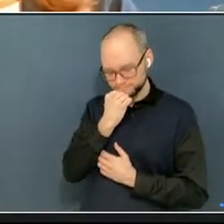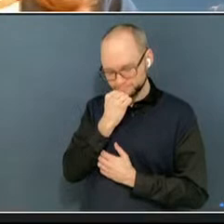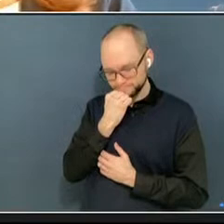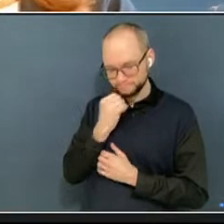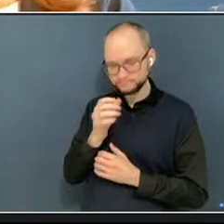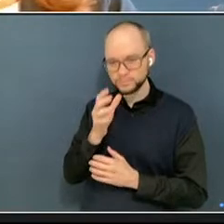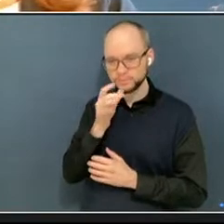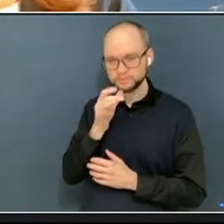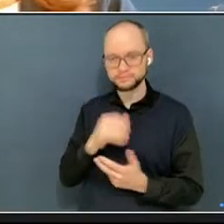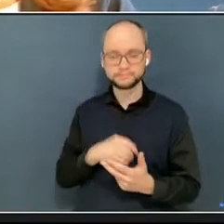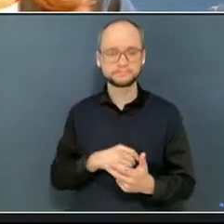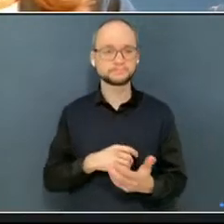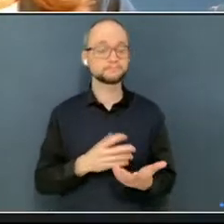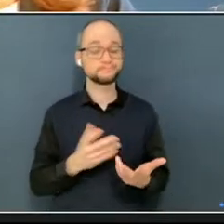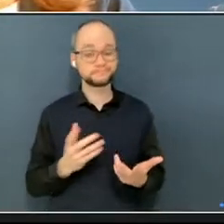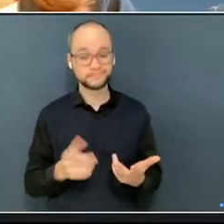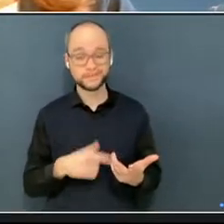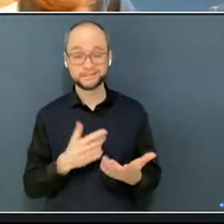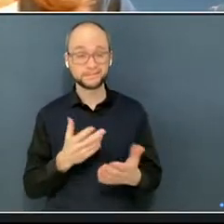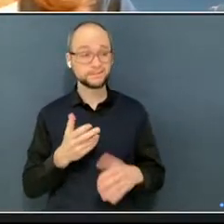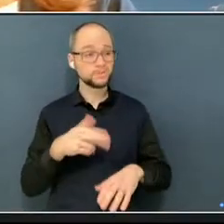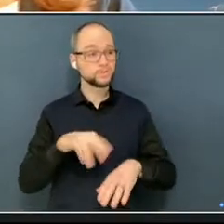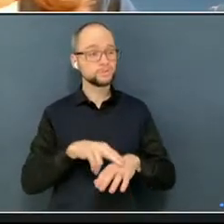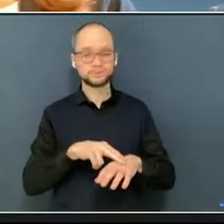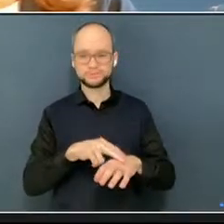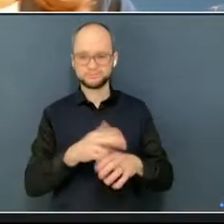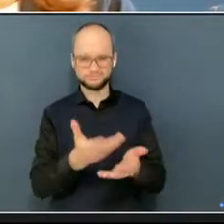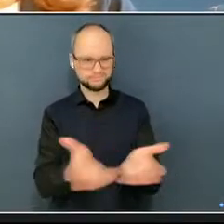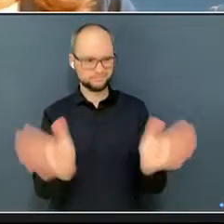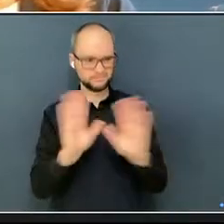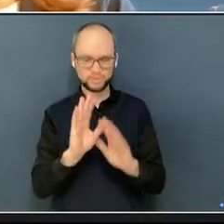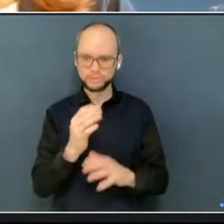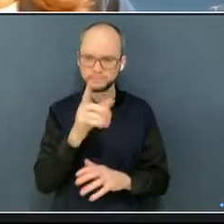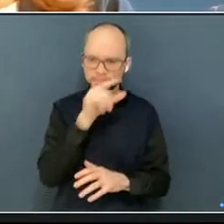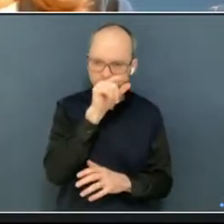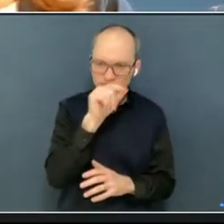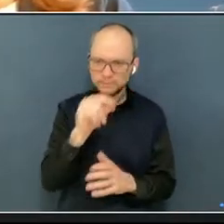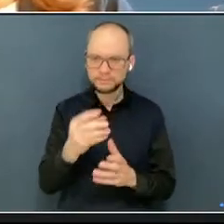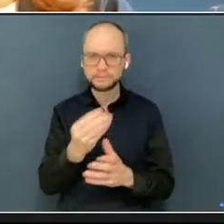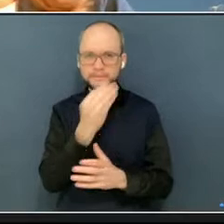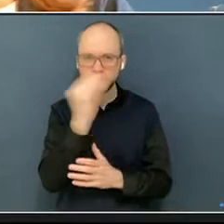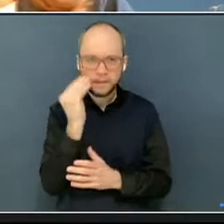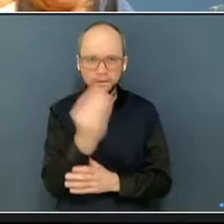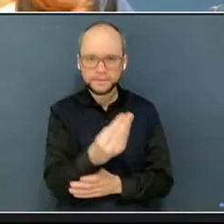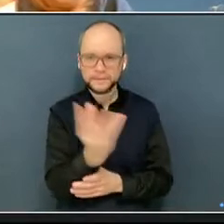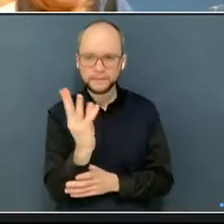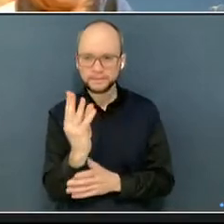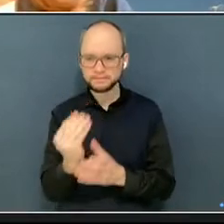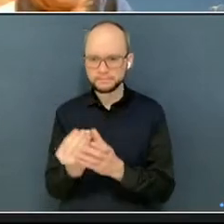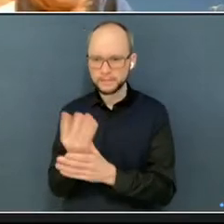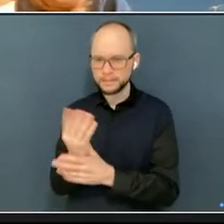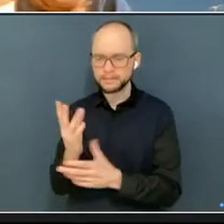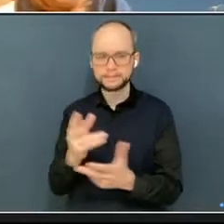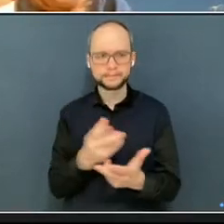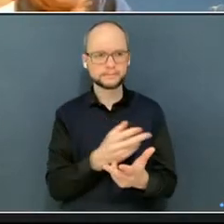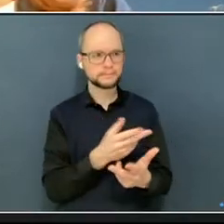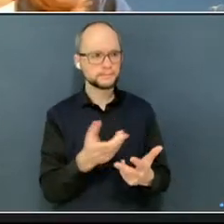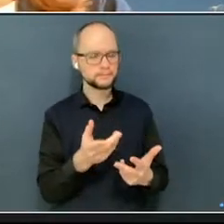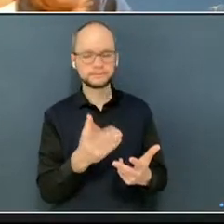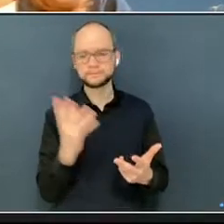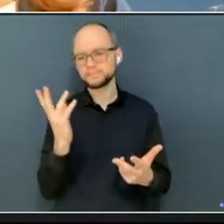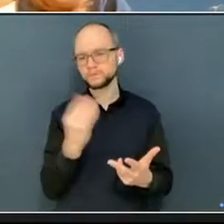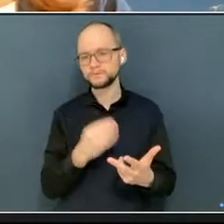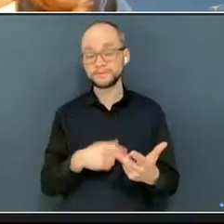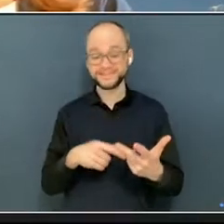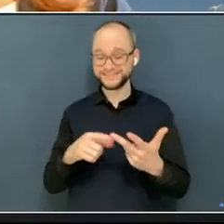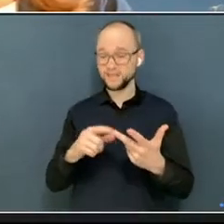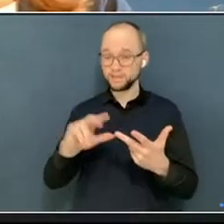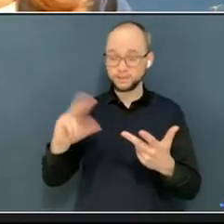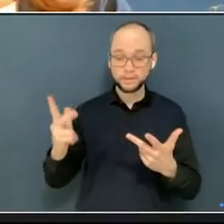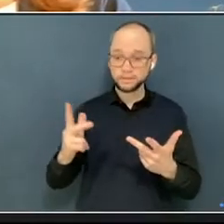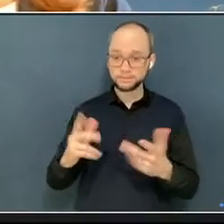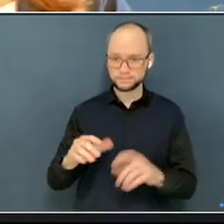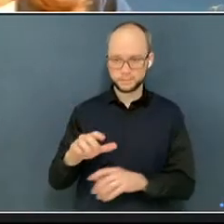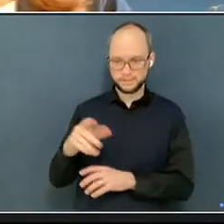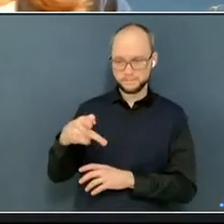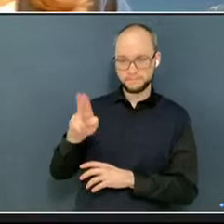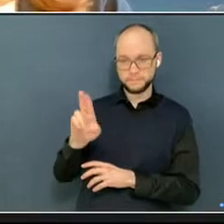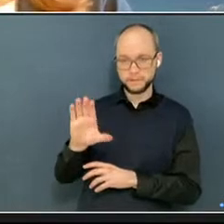It's indescribable. And also thirdly, public parks represent democracy in action. People from all